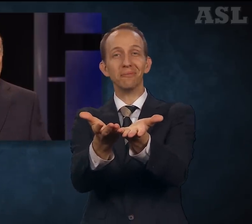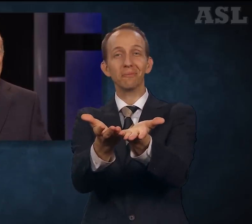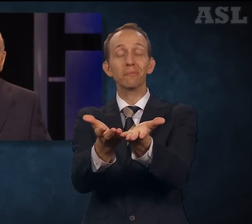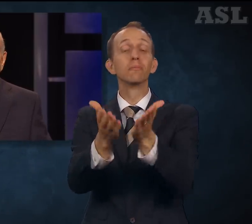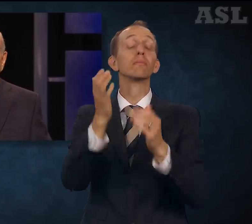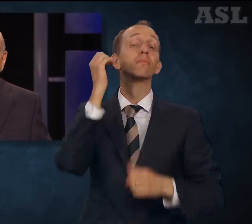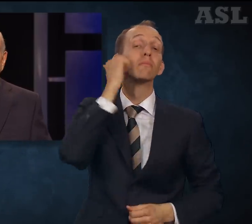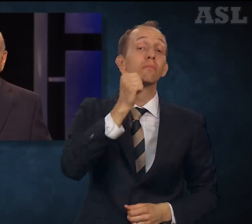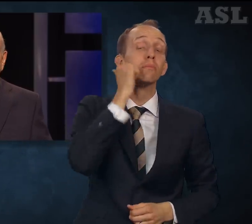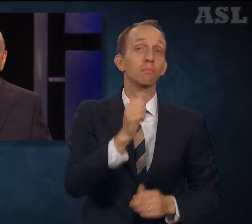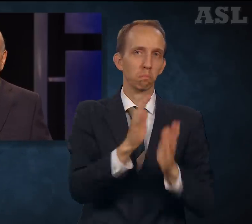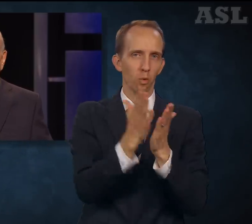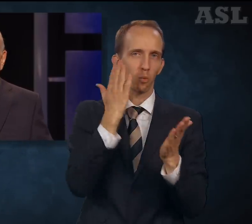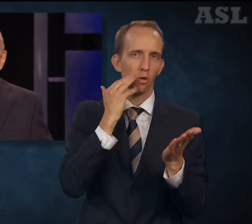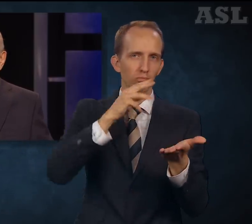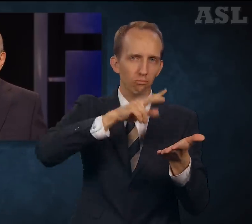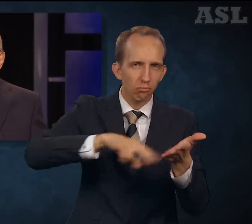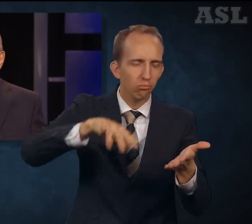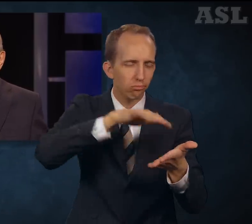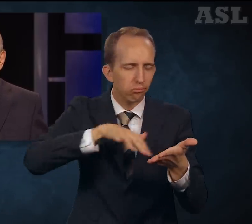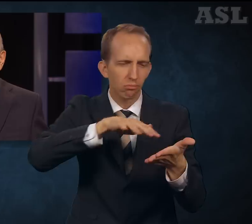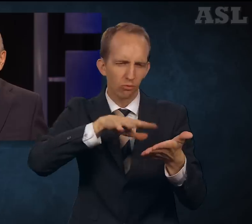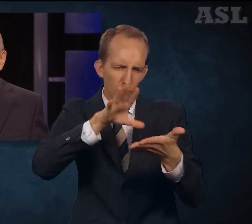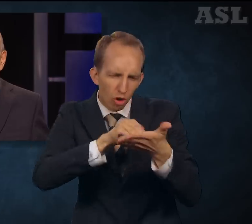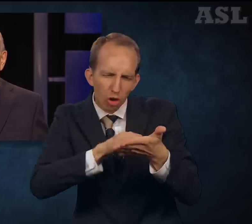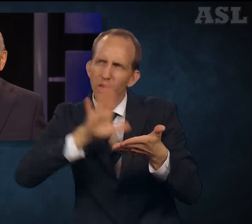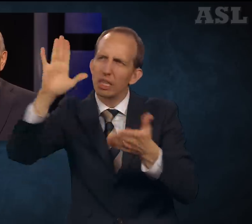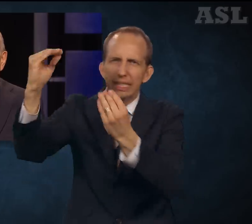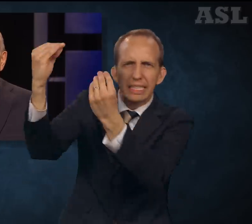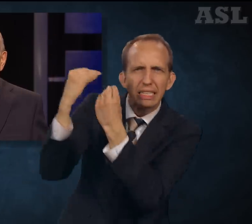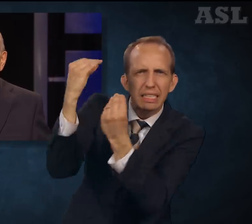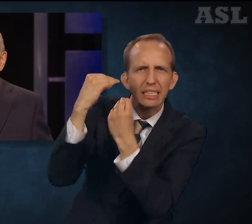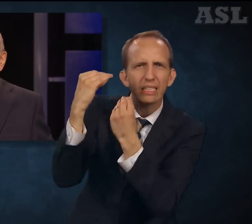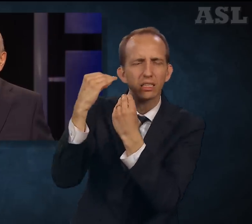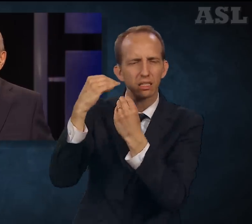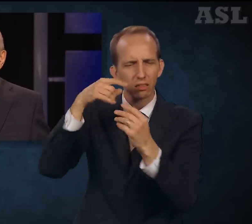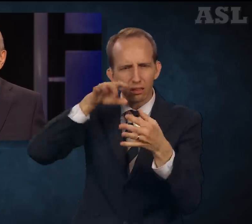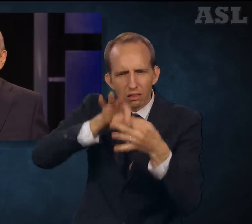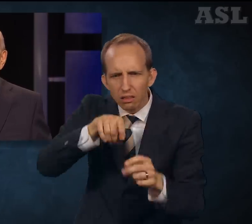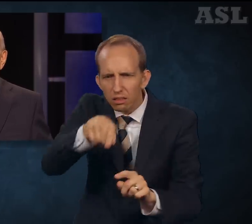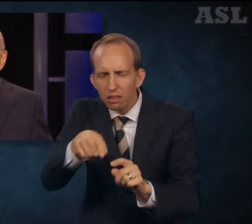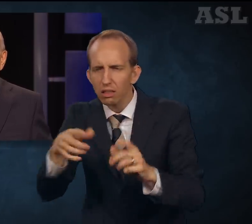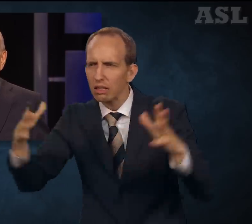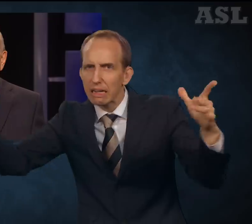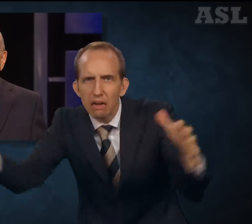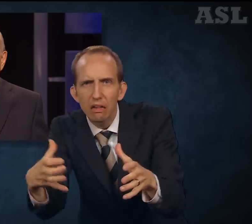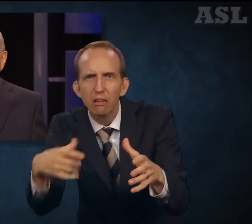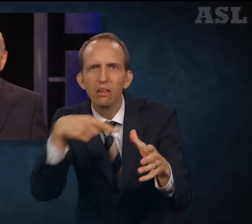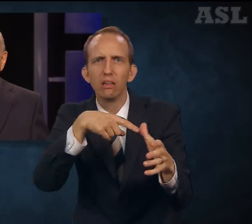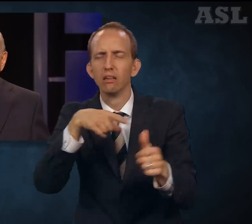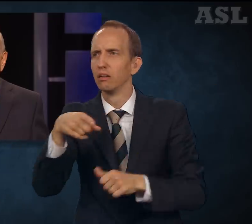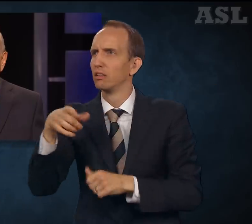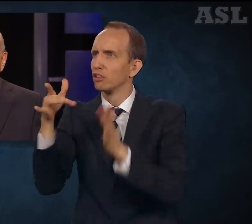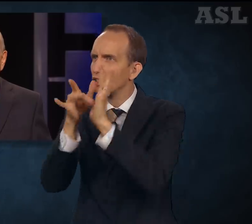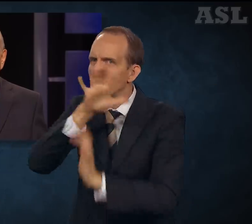AS YOU CONTINUE TO READ DAILY FROM THE BOOK OF MORMON YOU